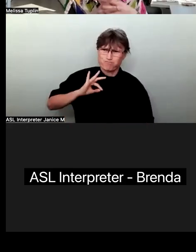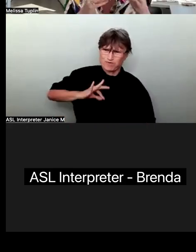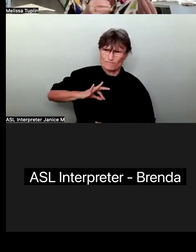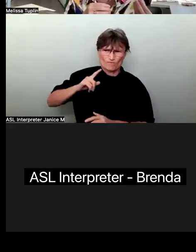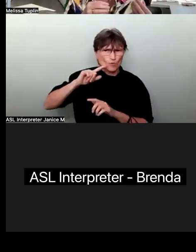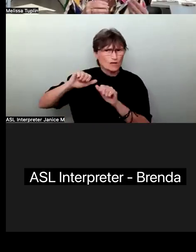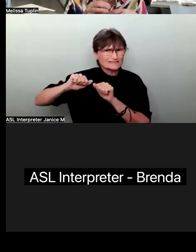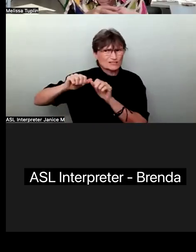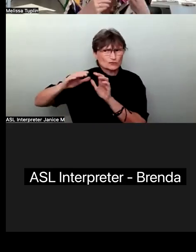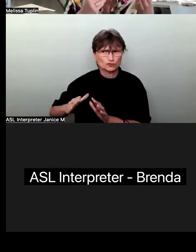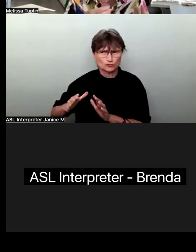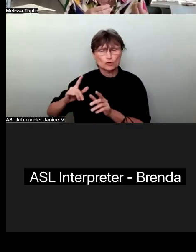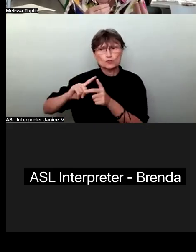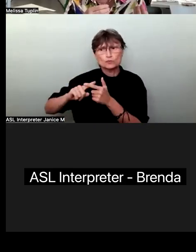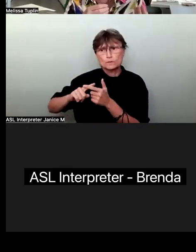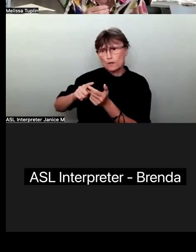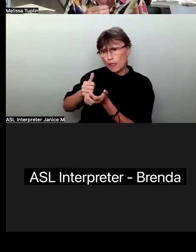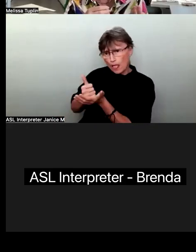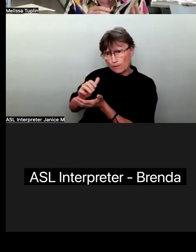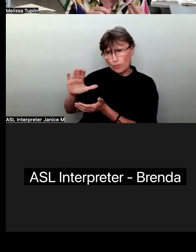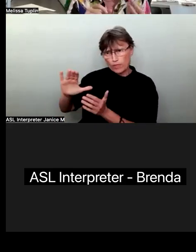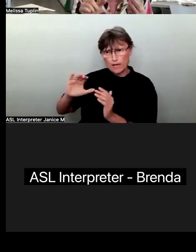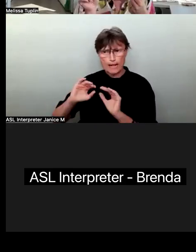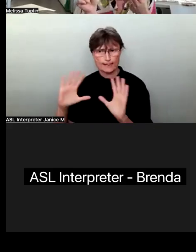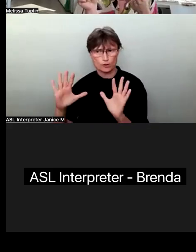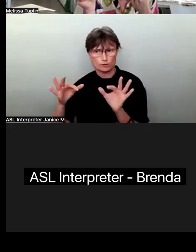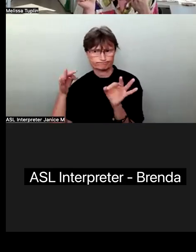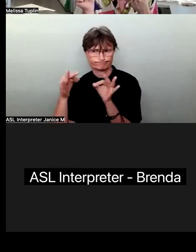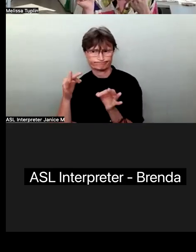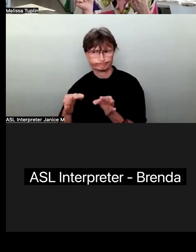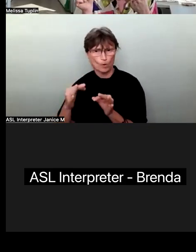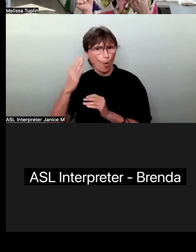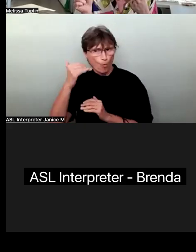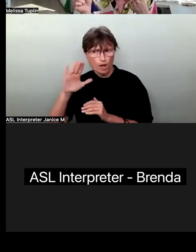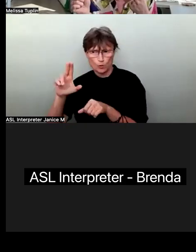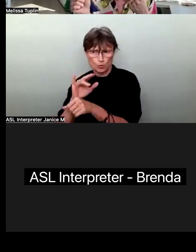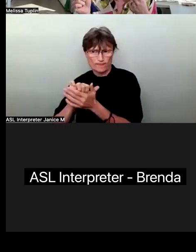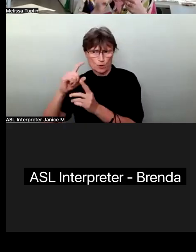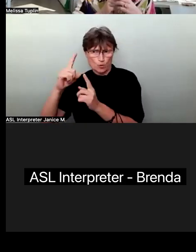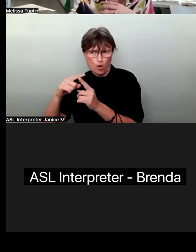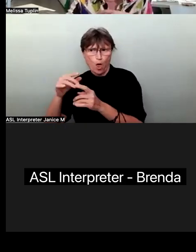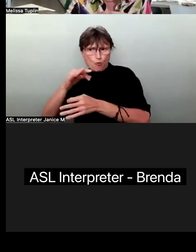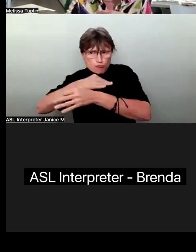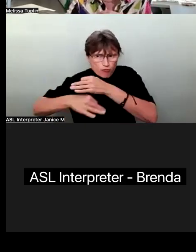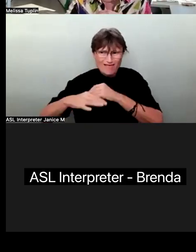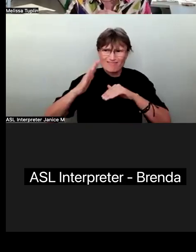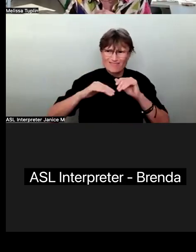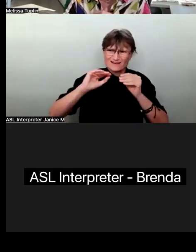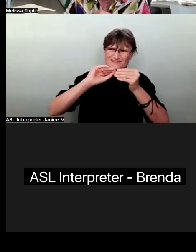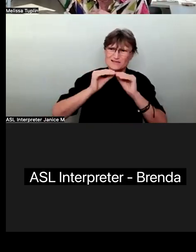their reasoning and their case for their score, rather than using that numerical scale.